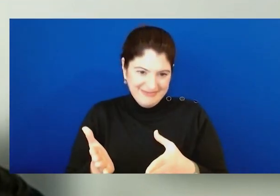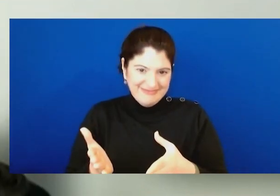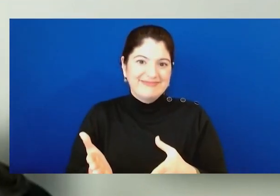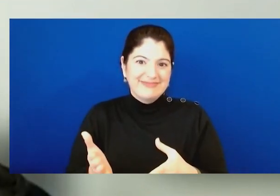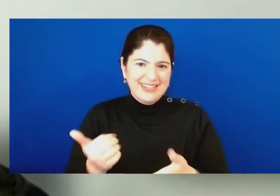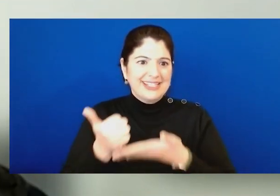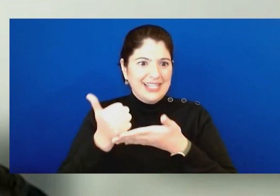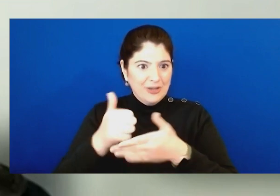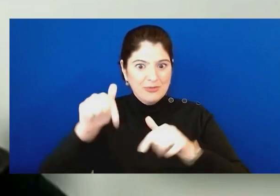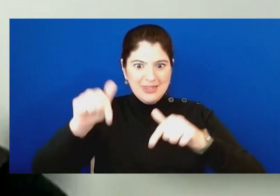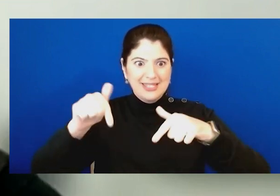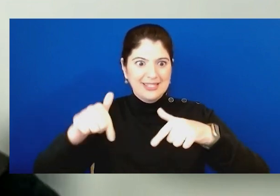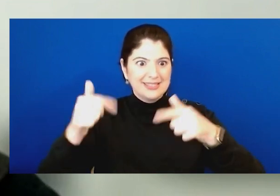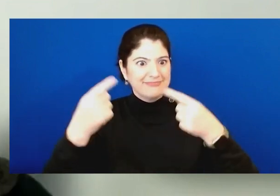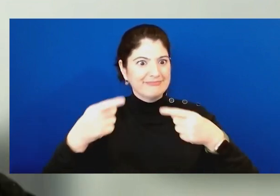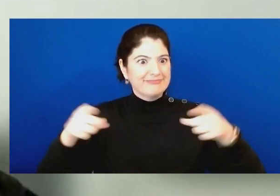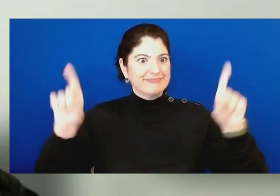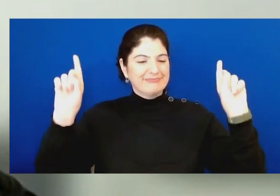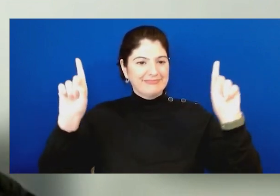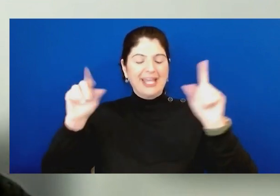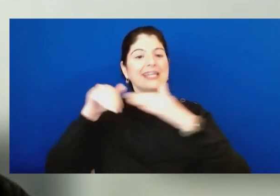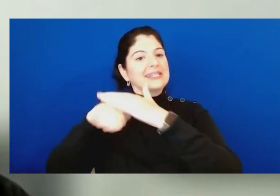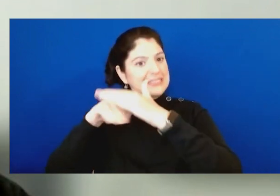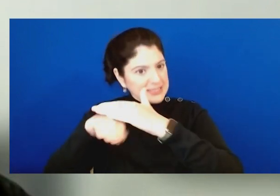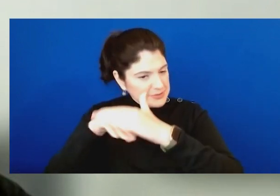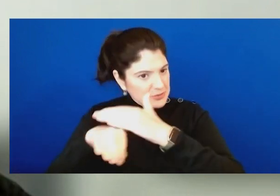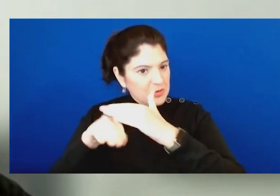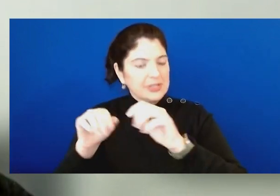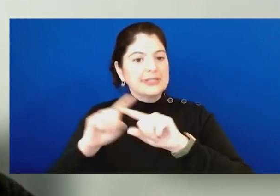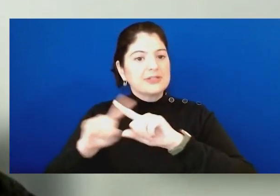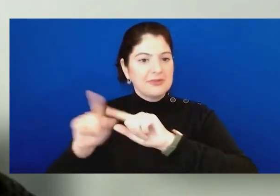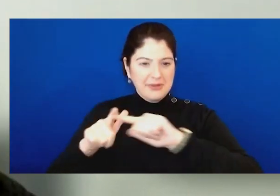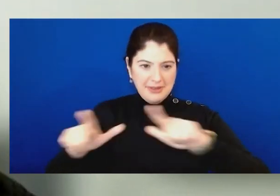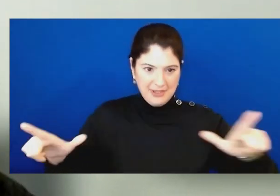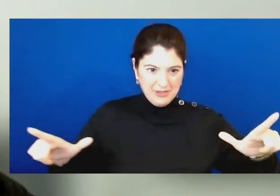sessions accessible in multiple languages throughout our state.